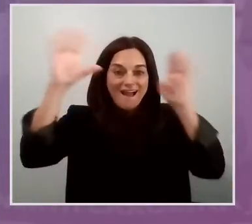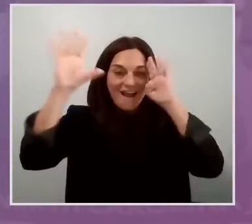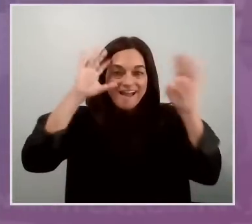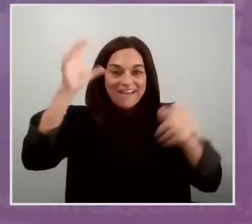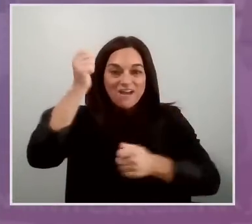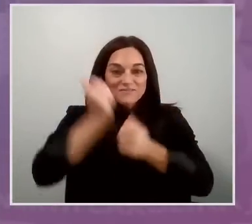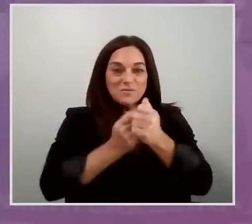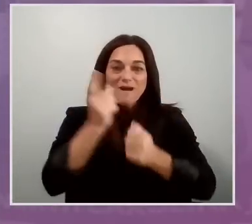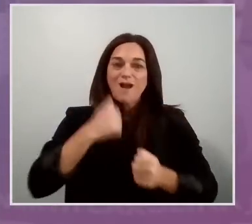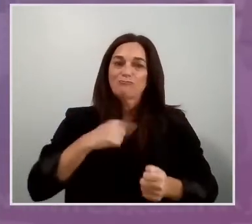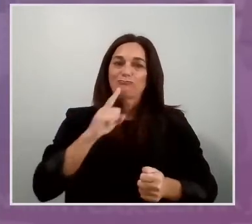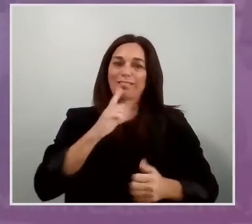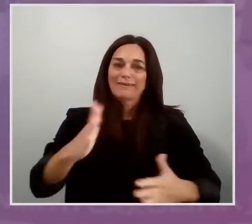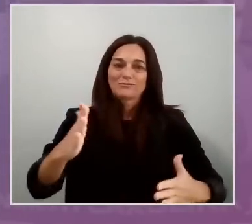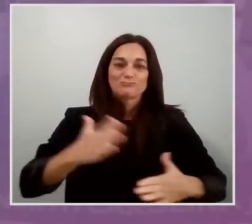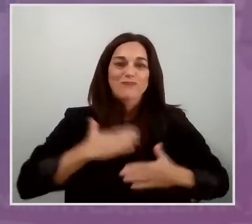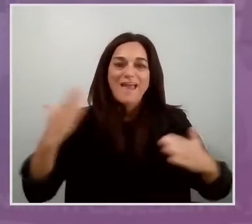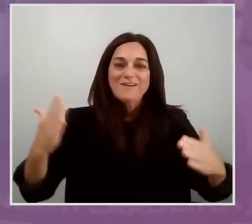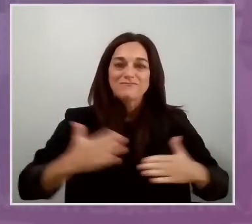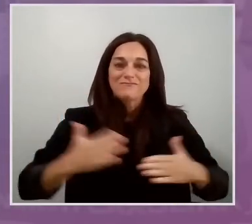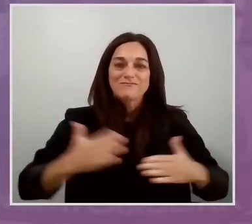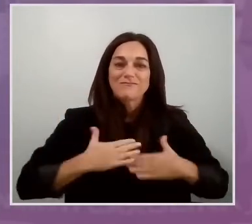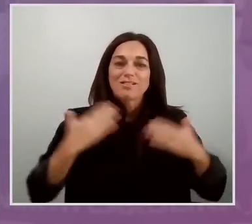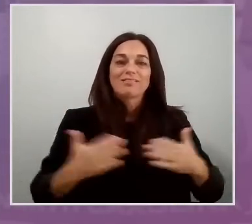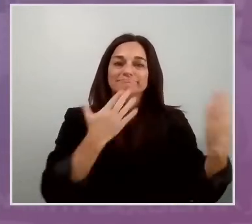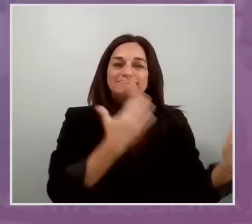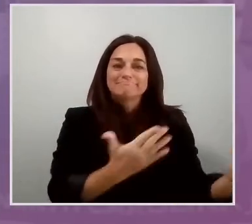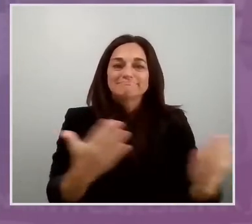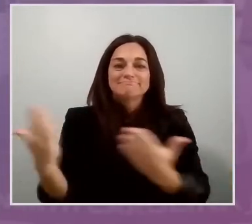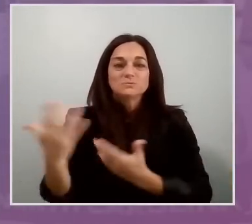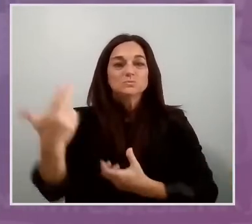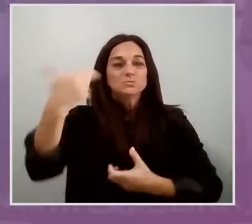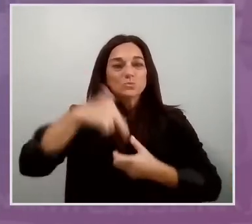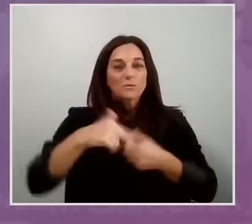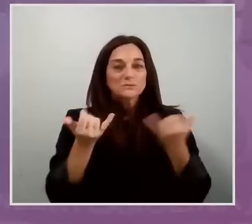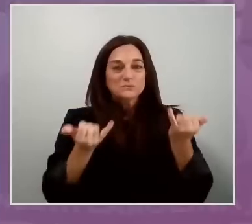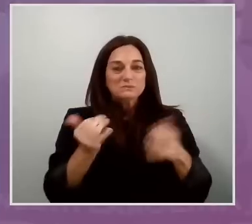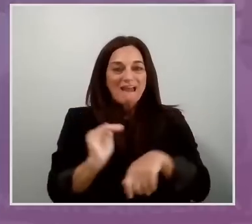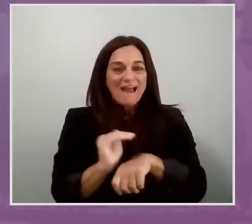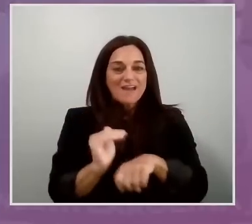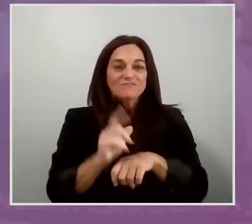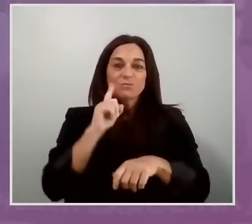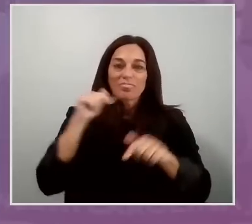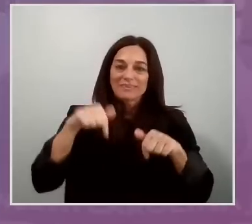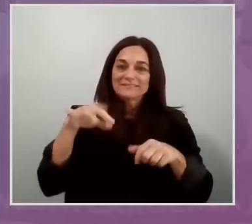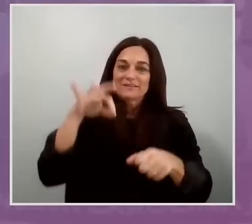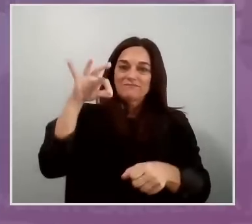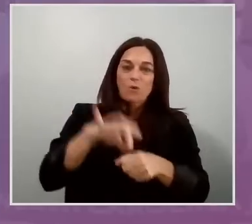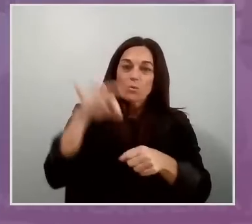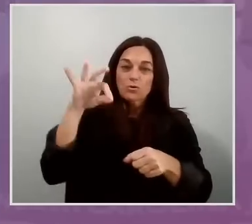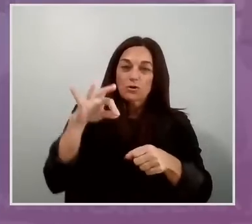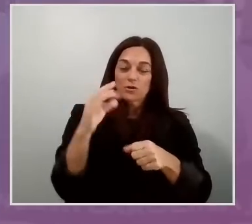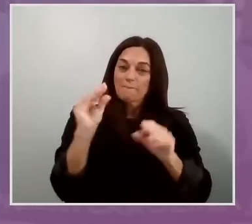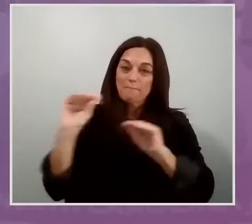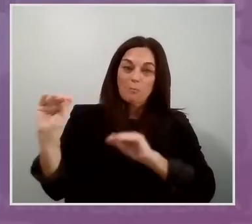EVENT. WELCOME REVEREND ROBERT LEE. HEY, EVERYBODY. I AM SO GRATEFUL THAT YOU ARE